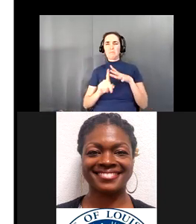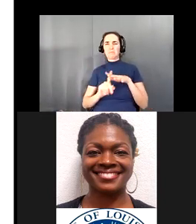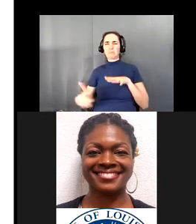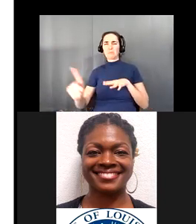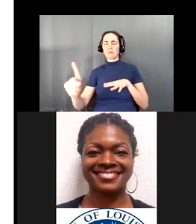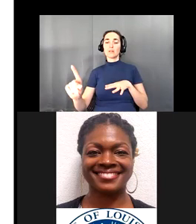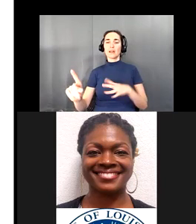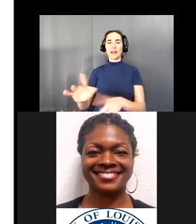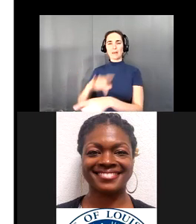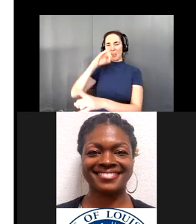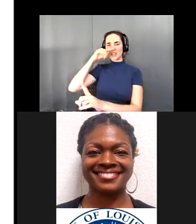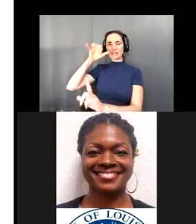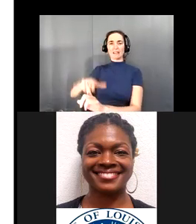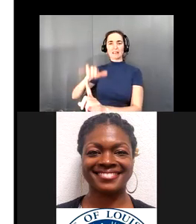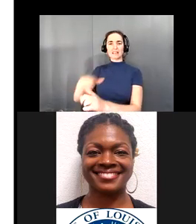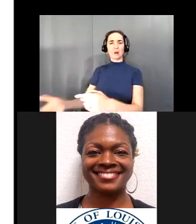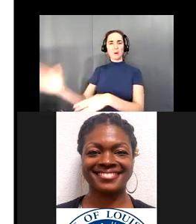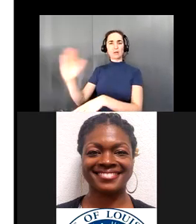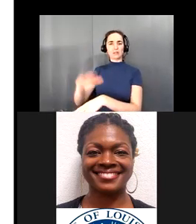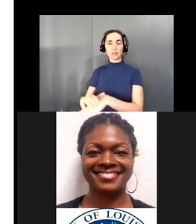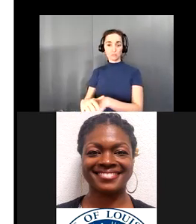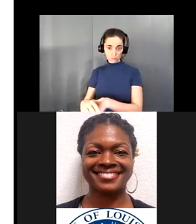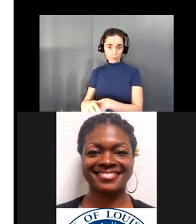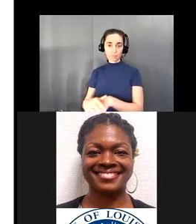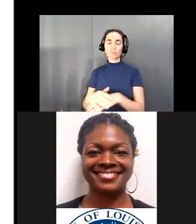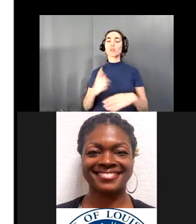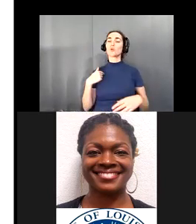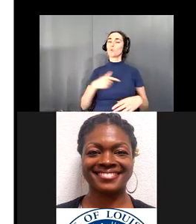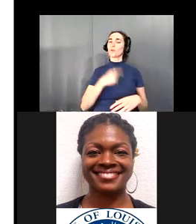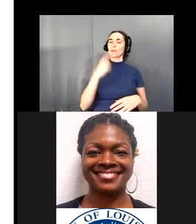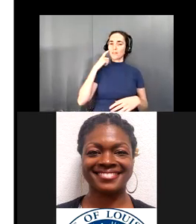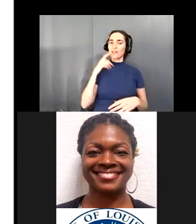so know that the power forms you see there again we think they're important under the